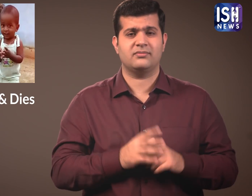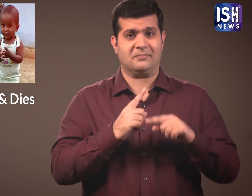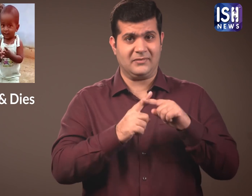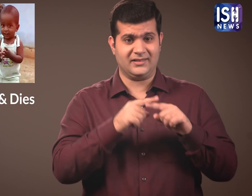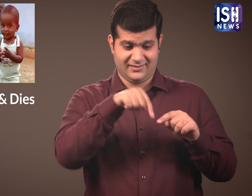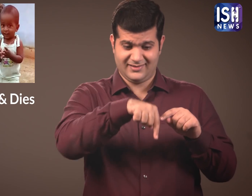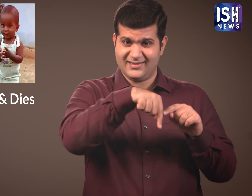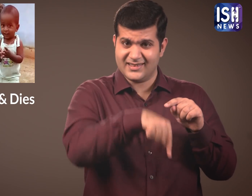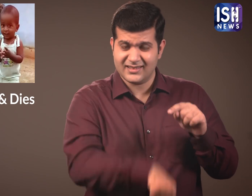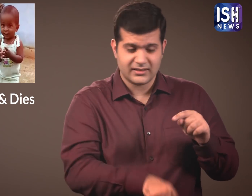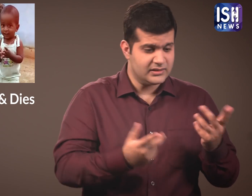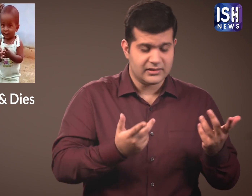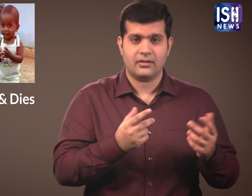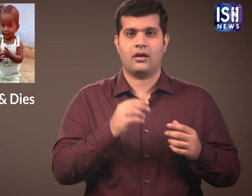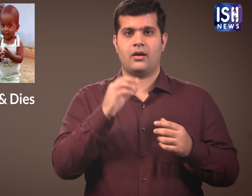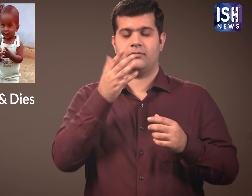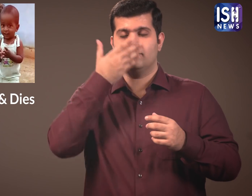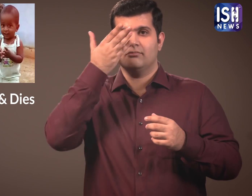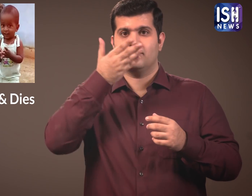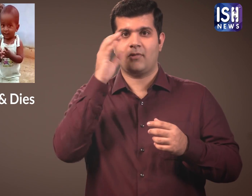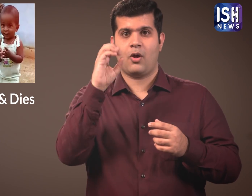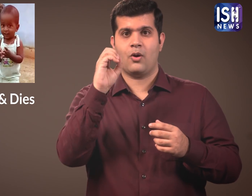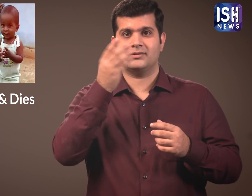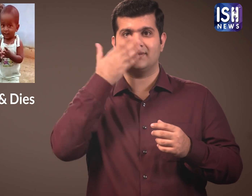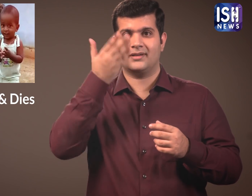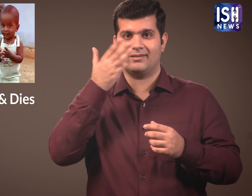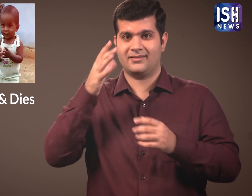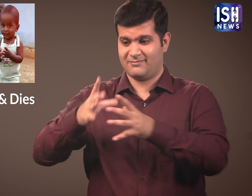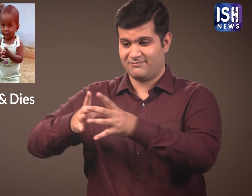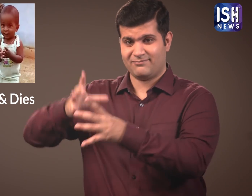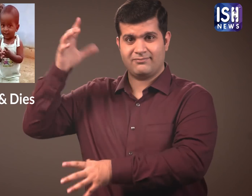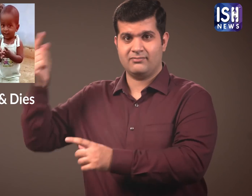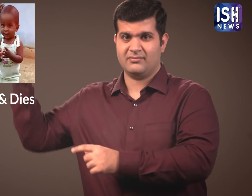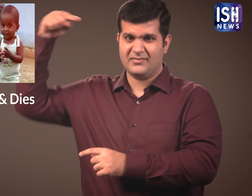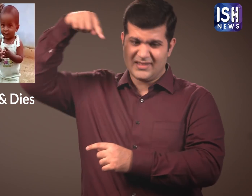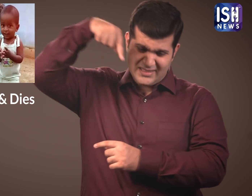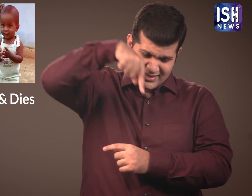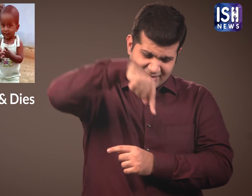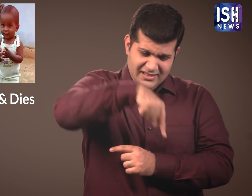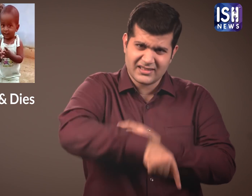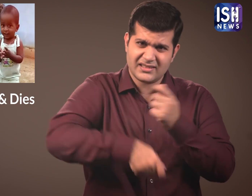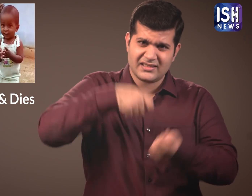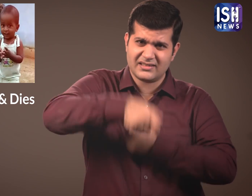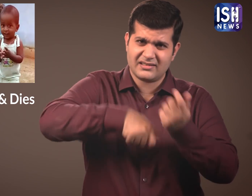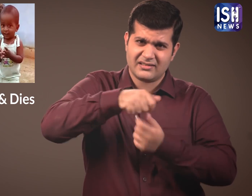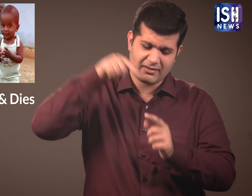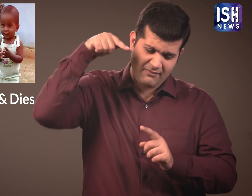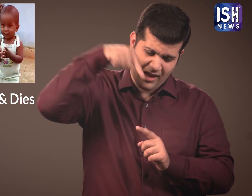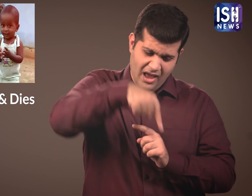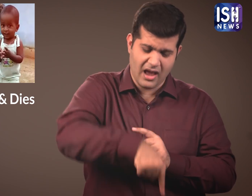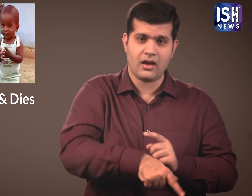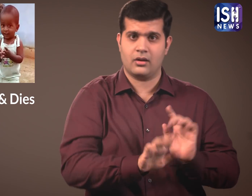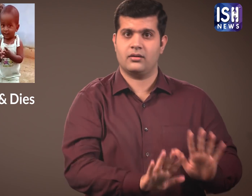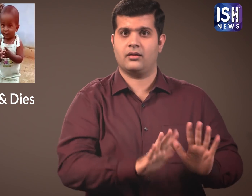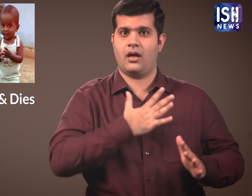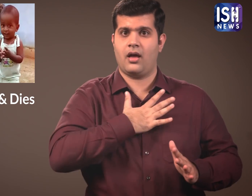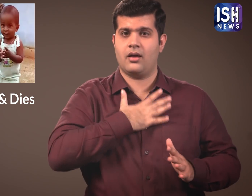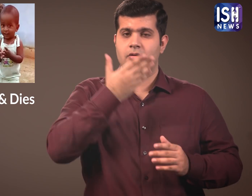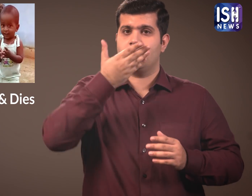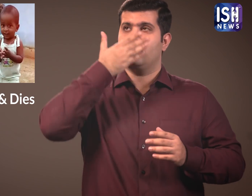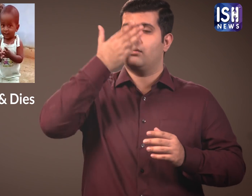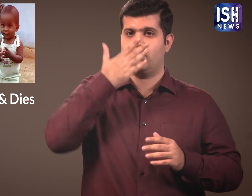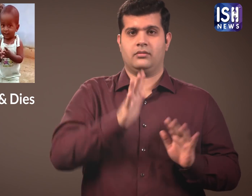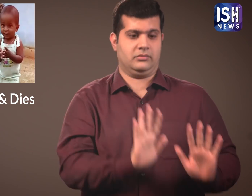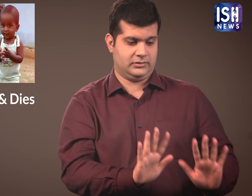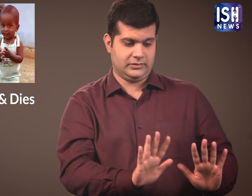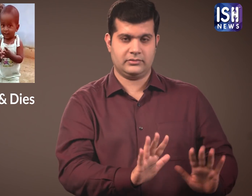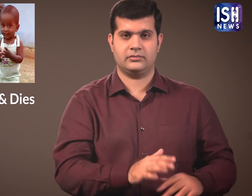Oxygen was provided to him through cylinders to keep him alive.